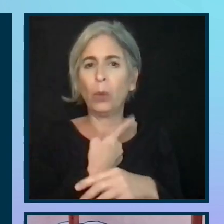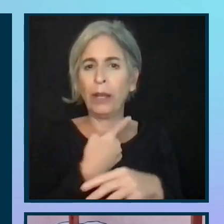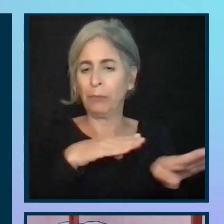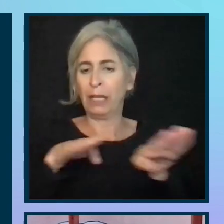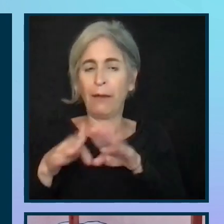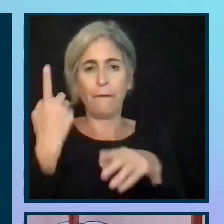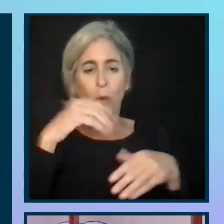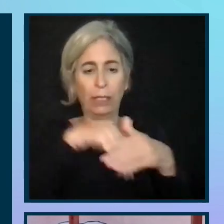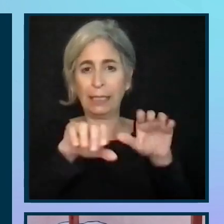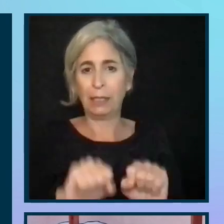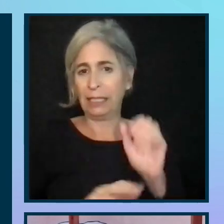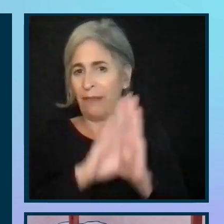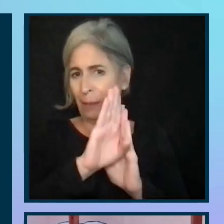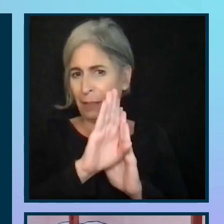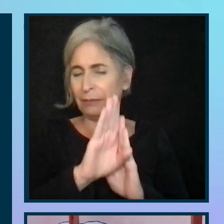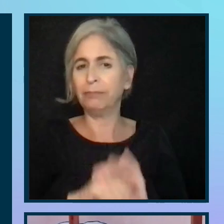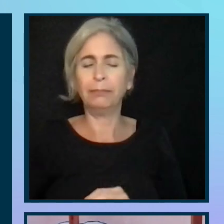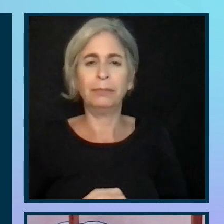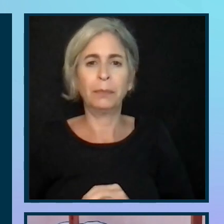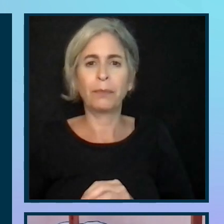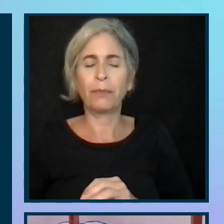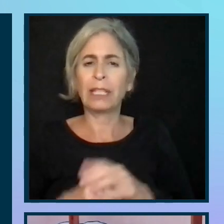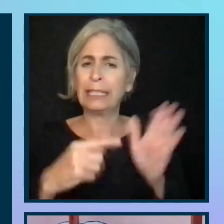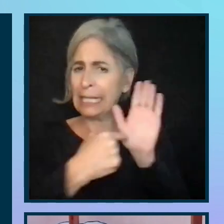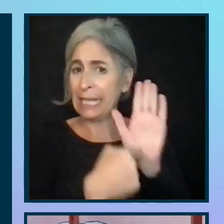so we have our concrete examples of the UI.